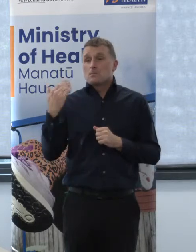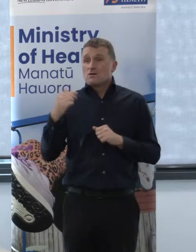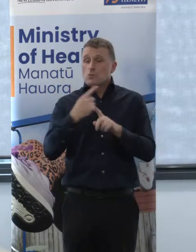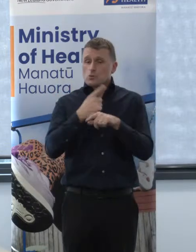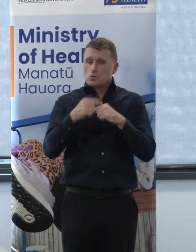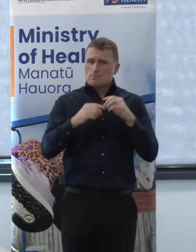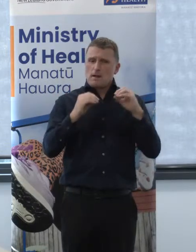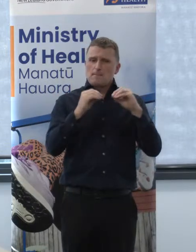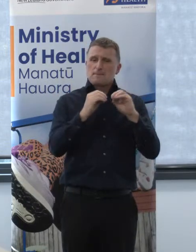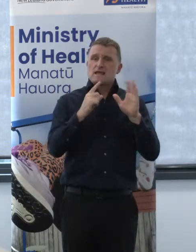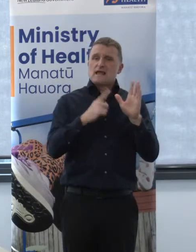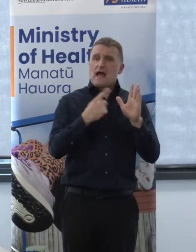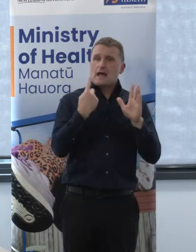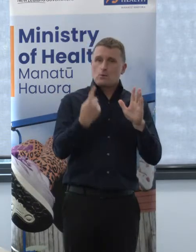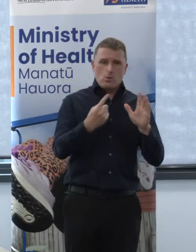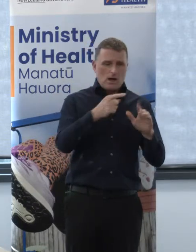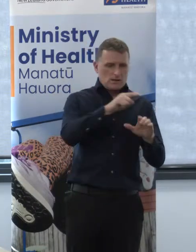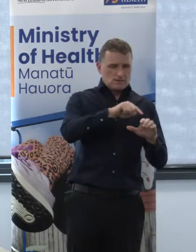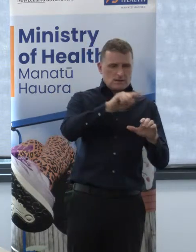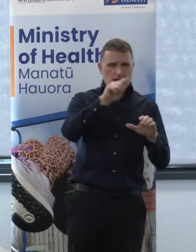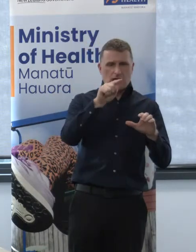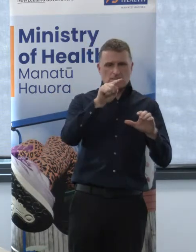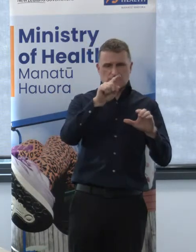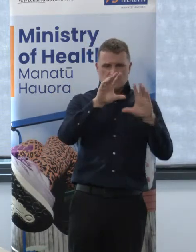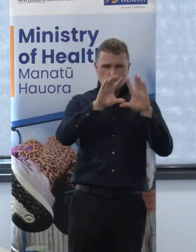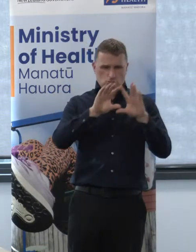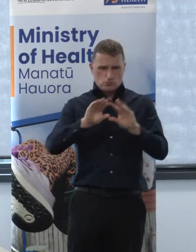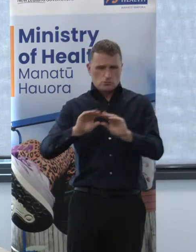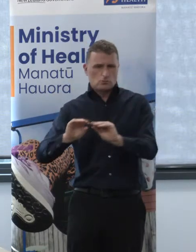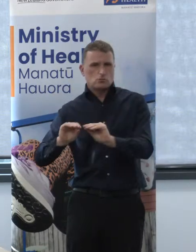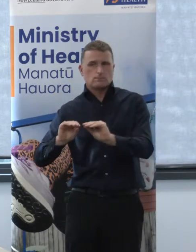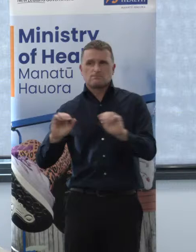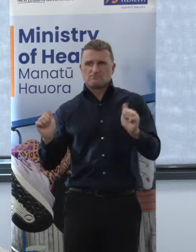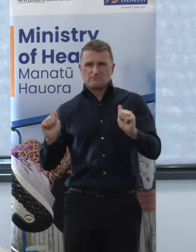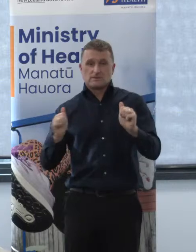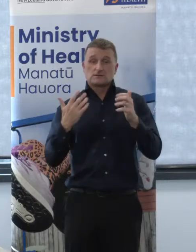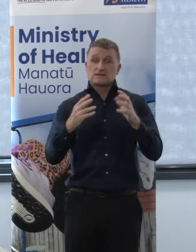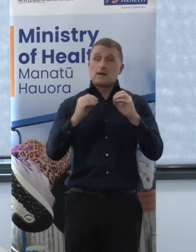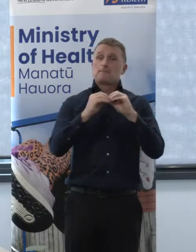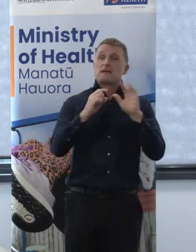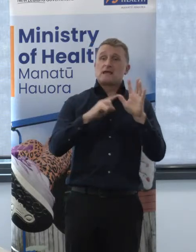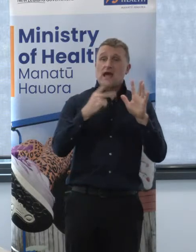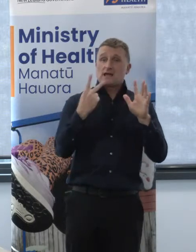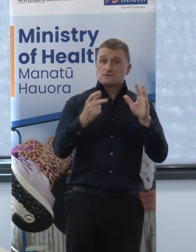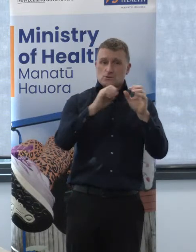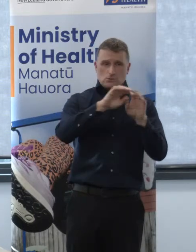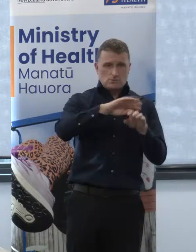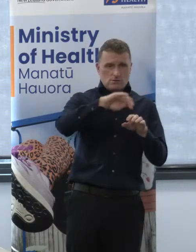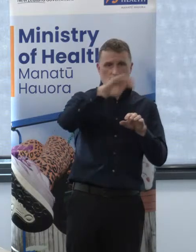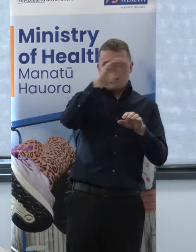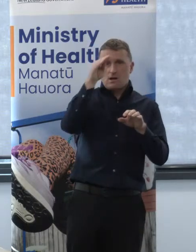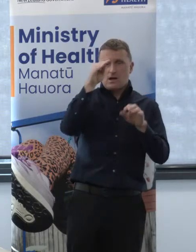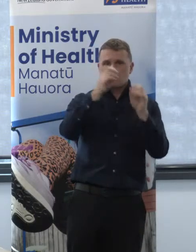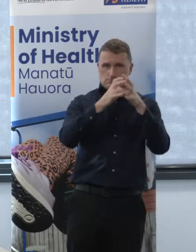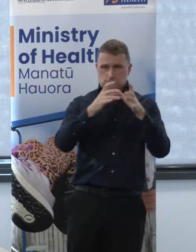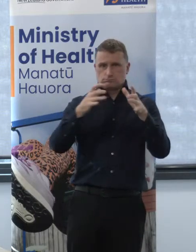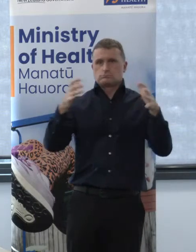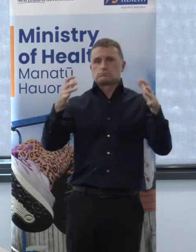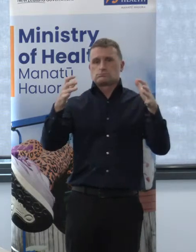graph earlier, we have started with the BA.1 variant, and BA.2 has been by far the most